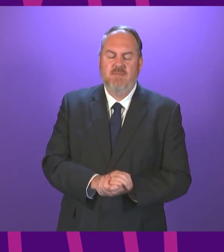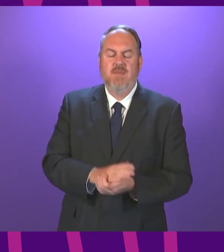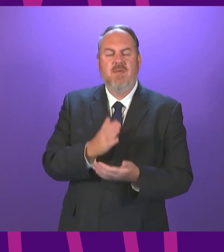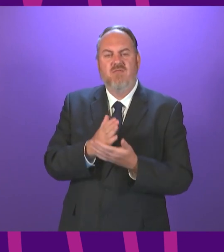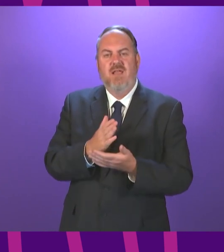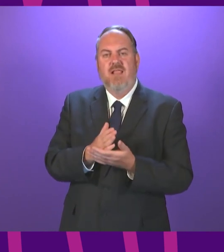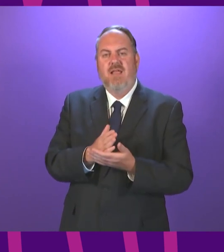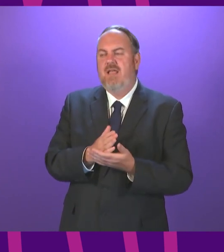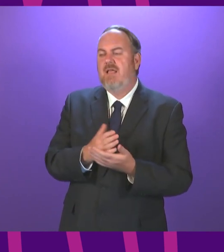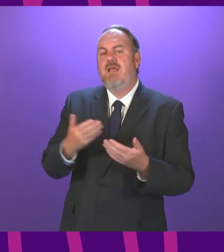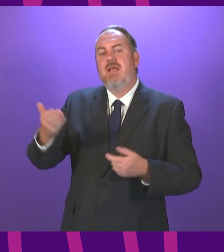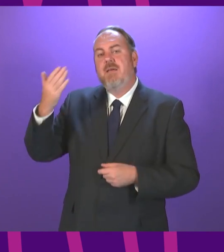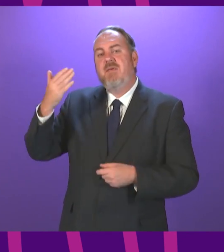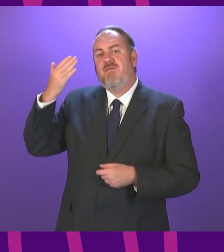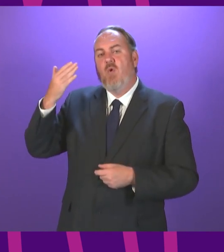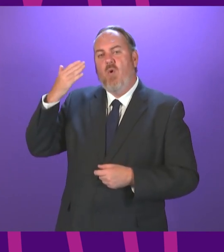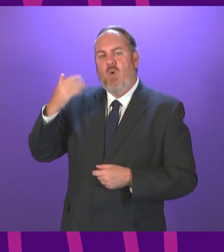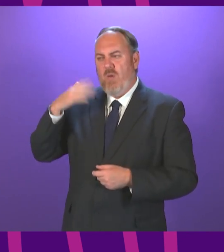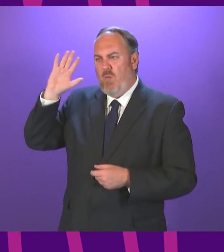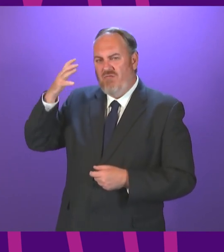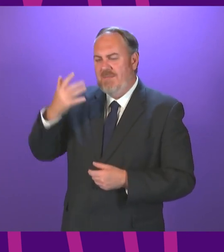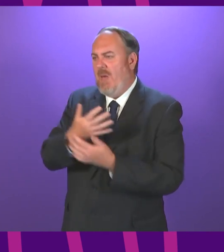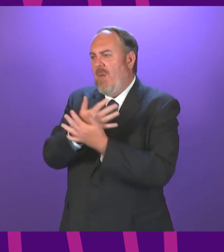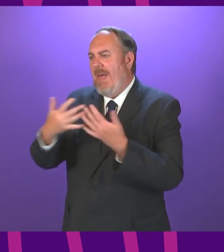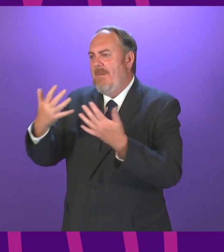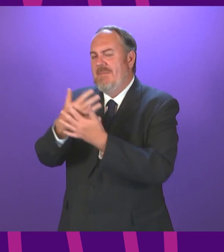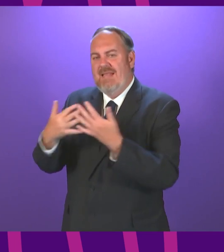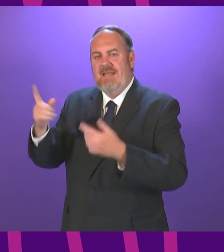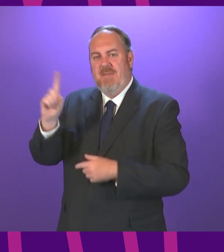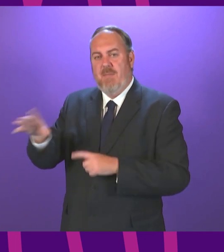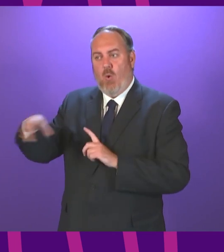by case numbers, as was the case previously. However, long Covid is one of the reasons why we